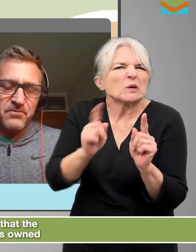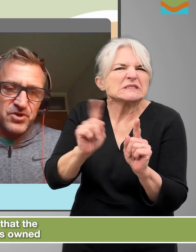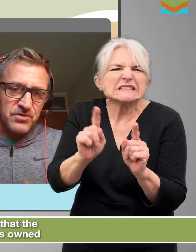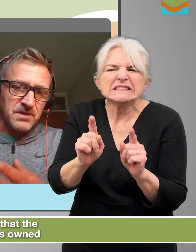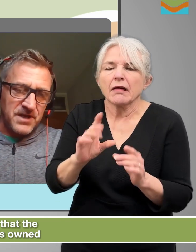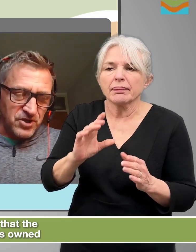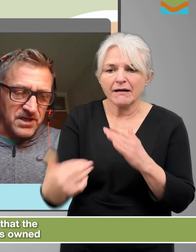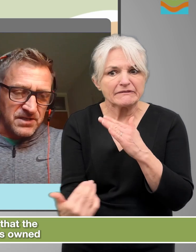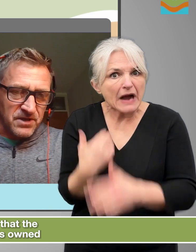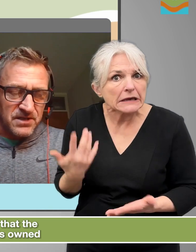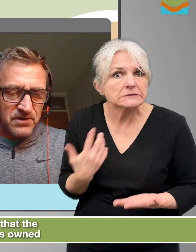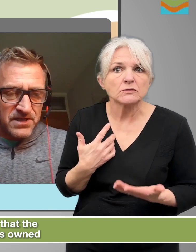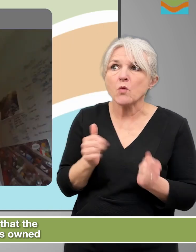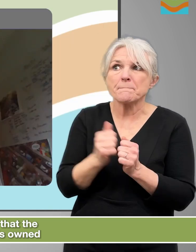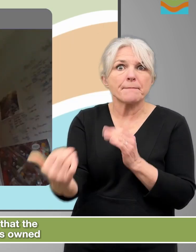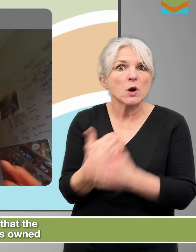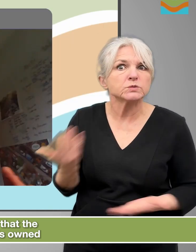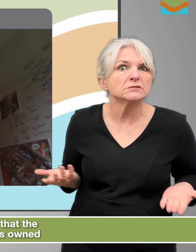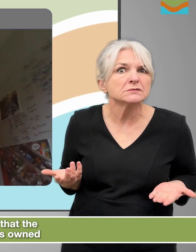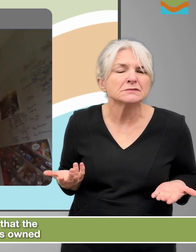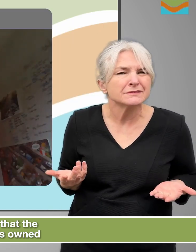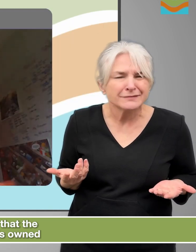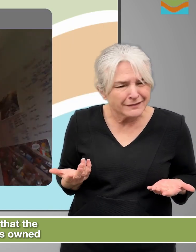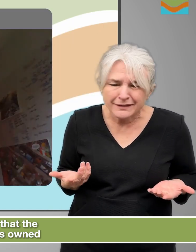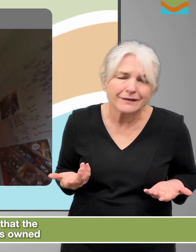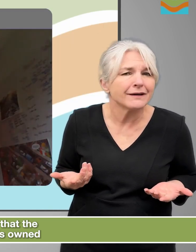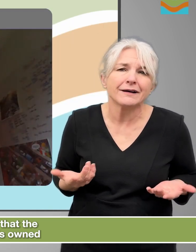which also PGN has run into is that the buried infrastructure in the UK is owned